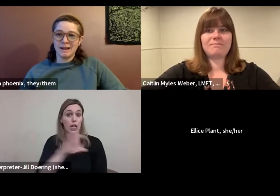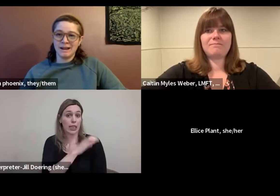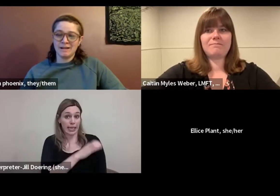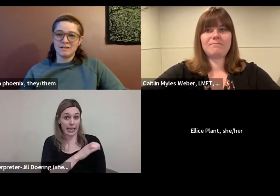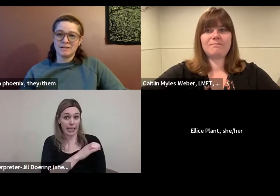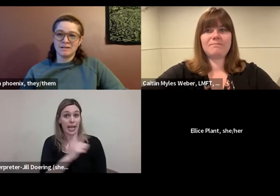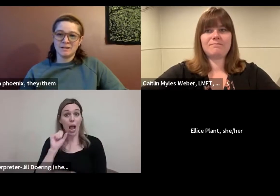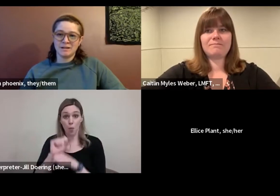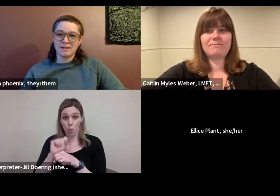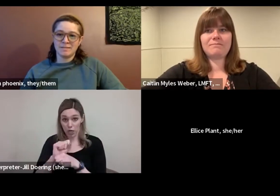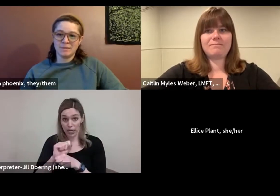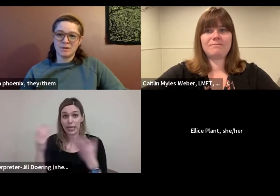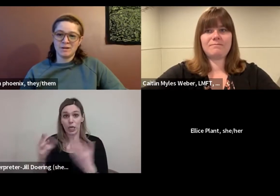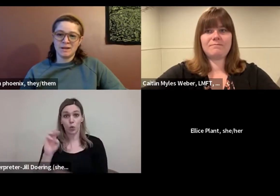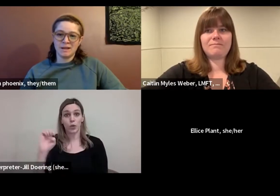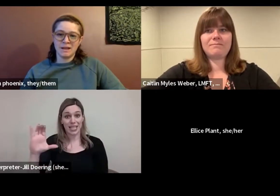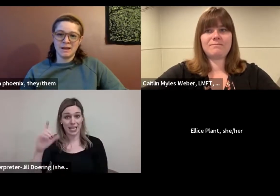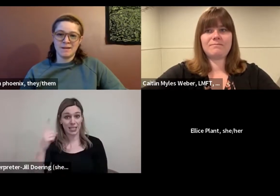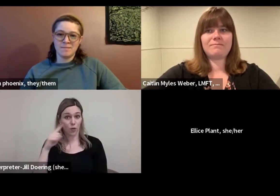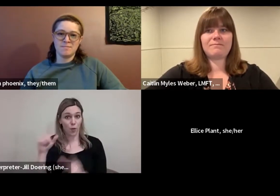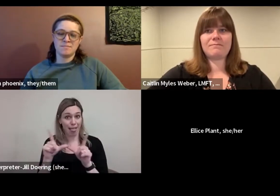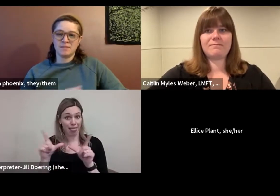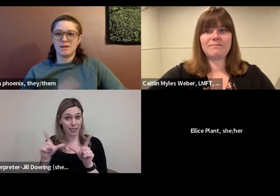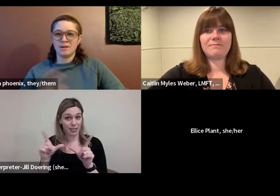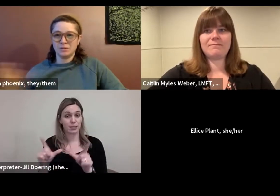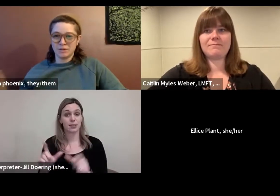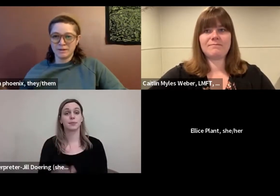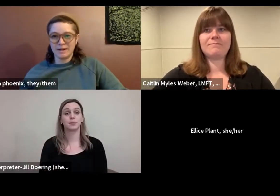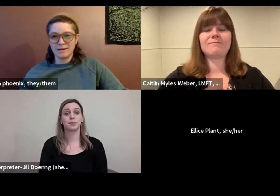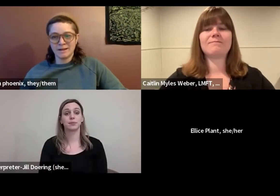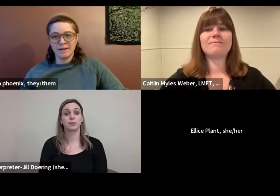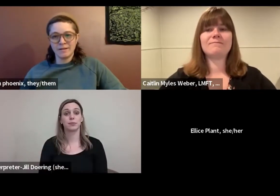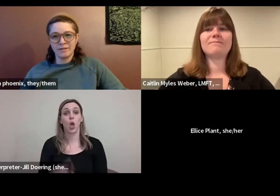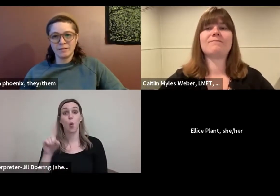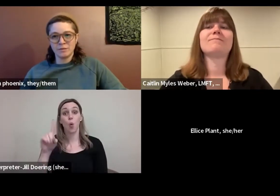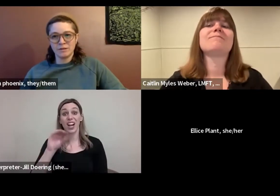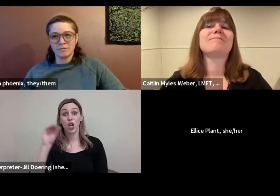and currently I'm 100% telehealth as well.